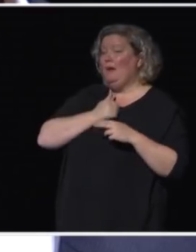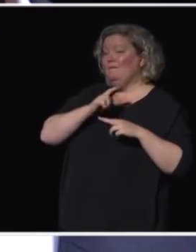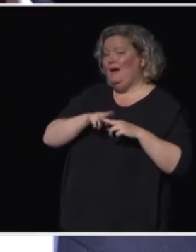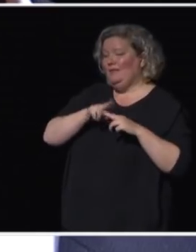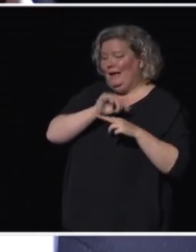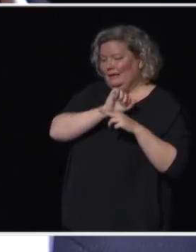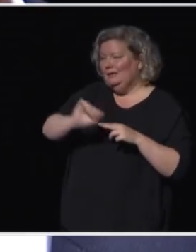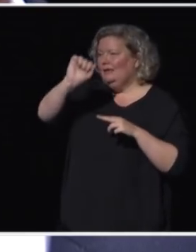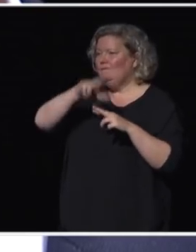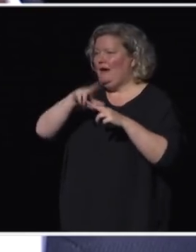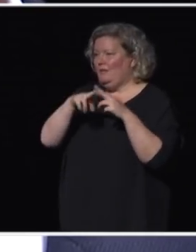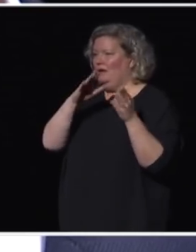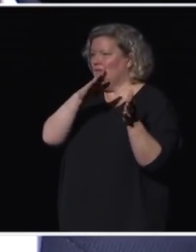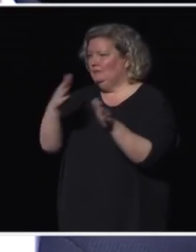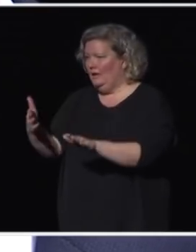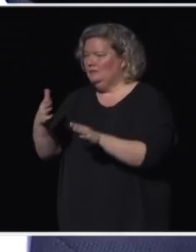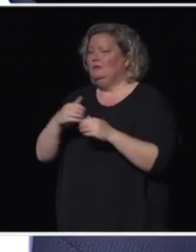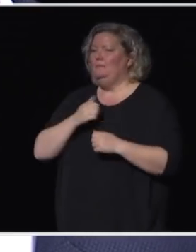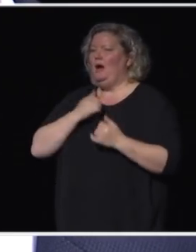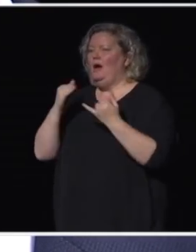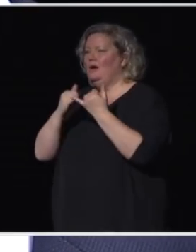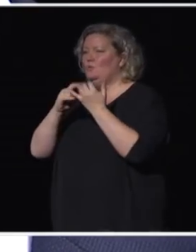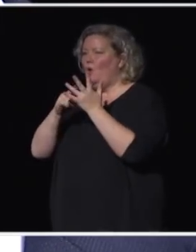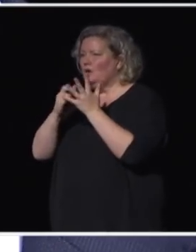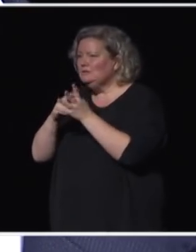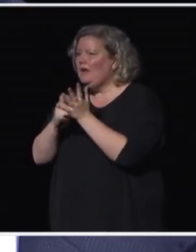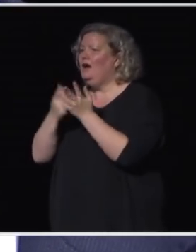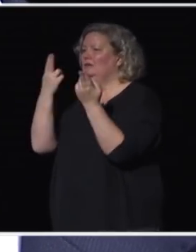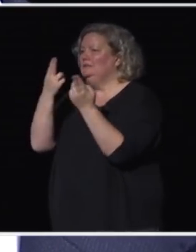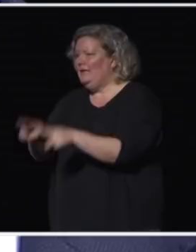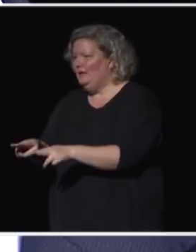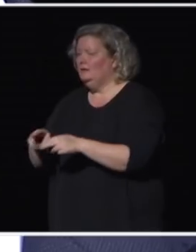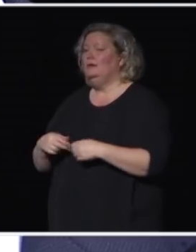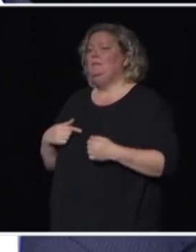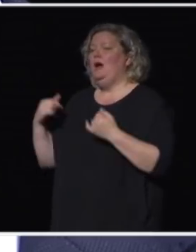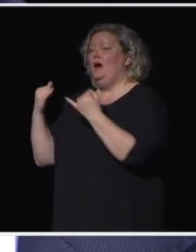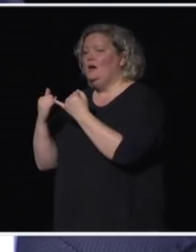and that my Uncle Oscar was dead and that my Uncle David was dead